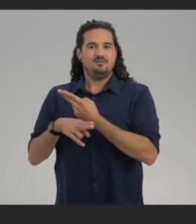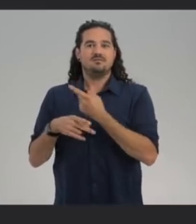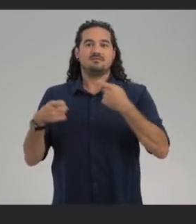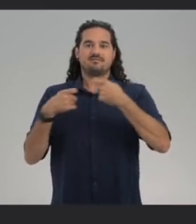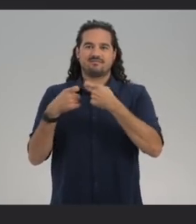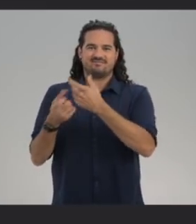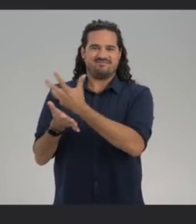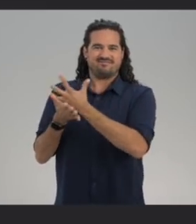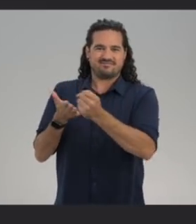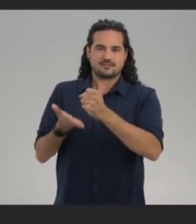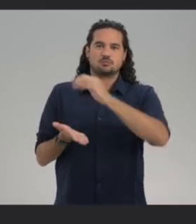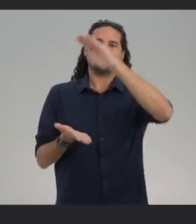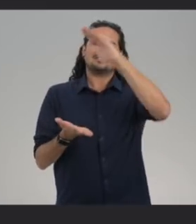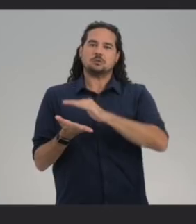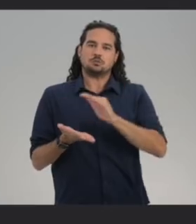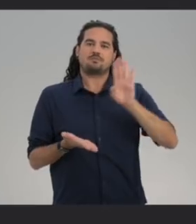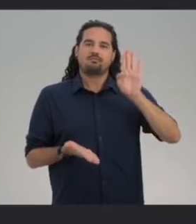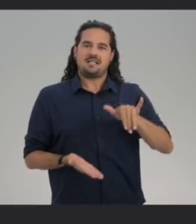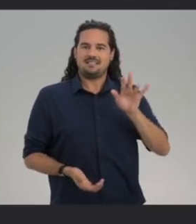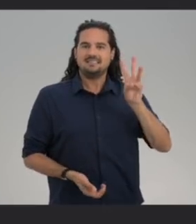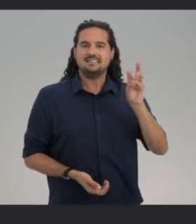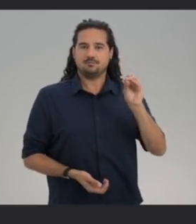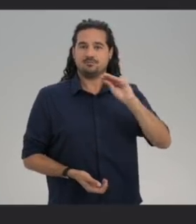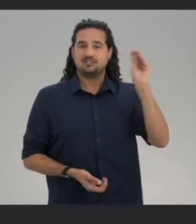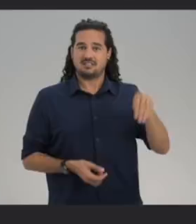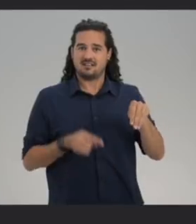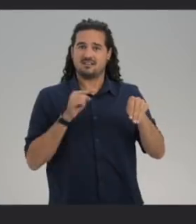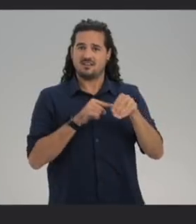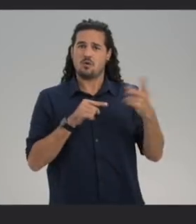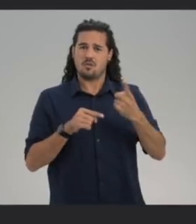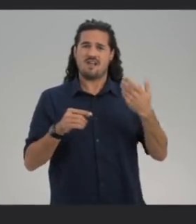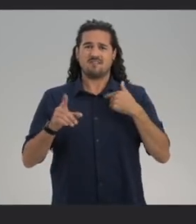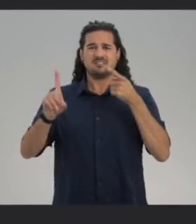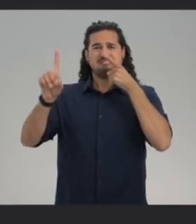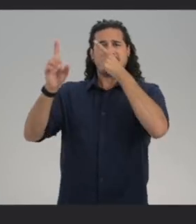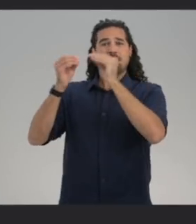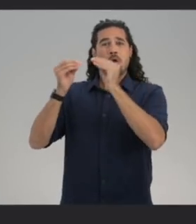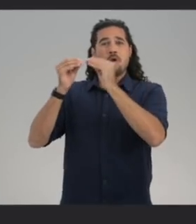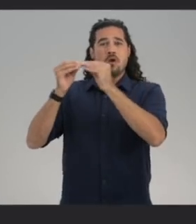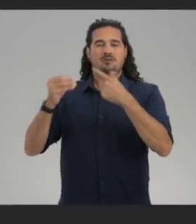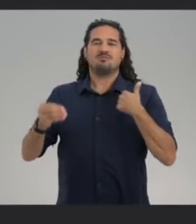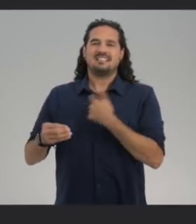when these products are in active use. So while there is always more to do, we're thrilled with the progress we've made.